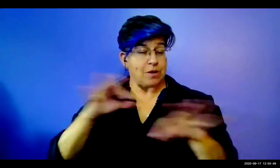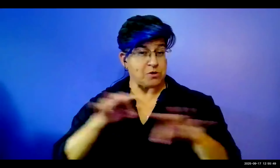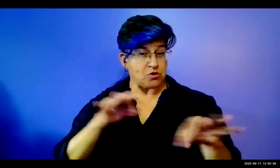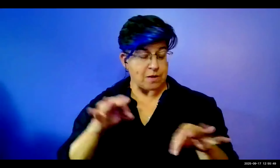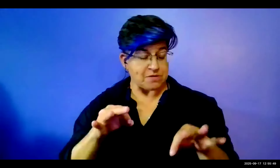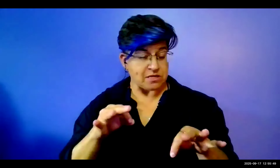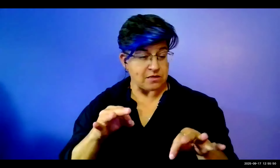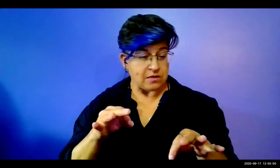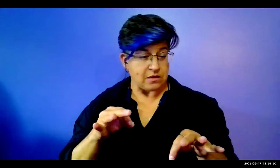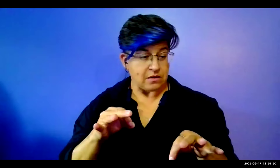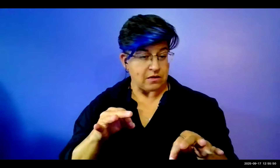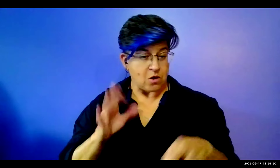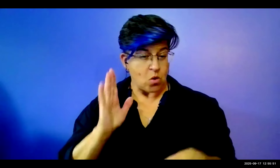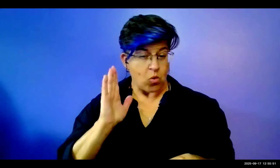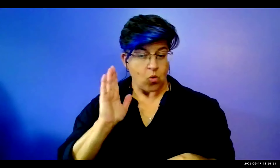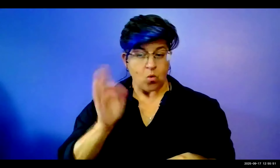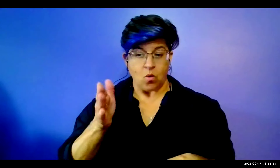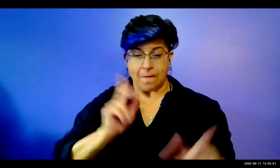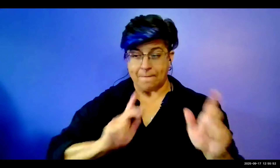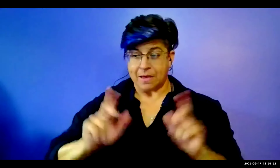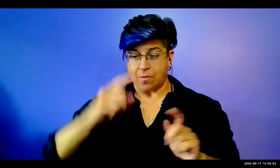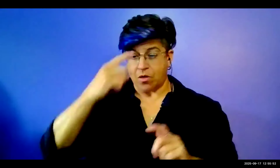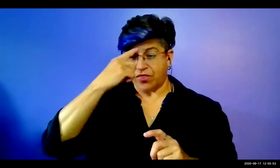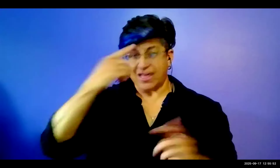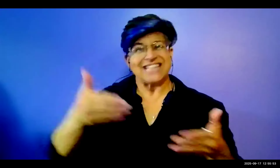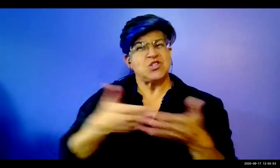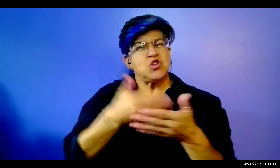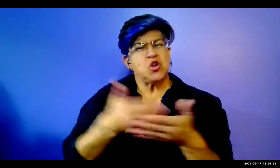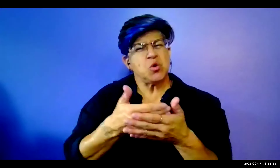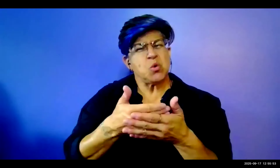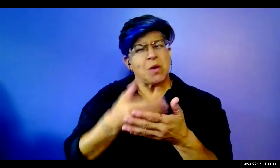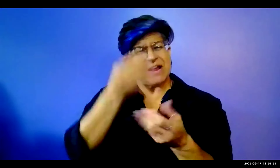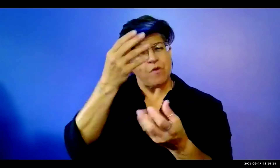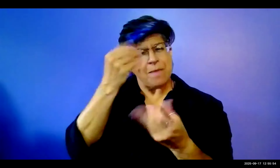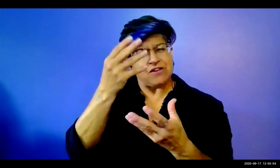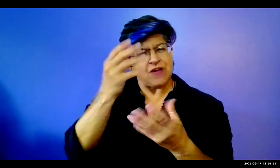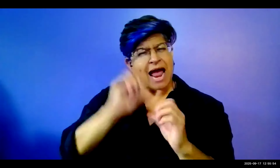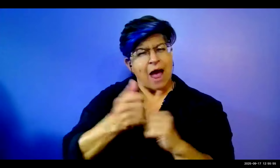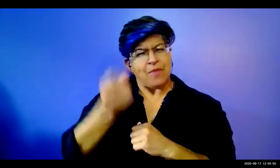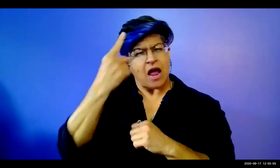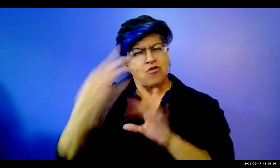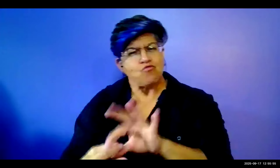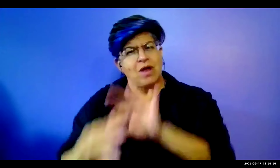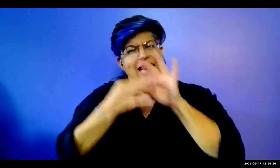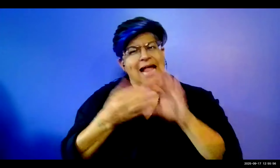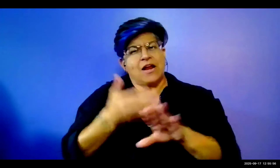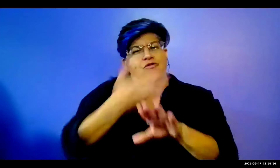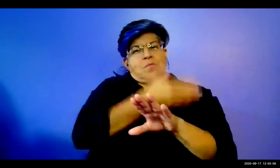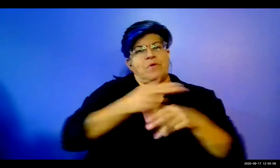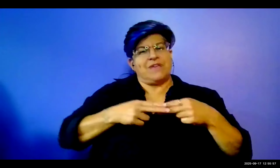Um, will… will people think it's a new thing. Or how will they understand it's the extended description.